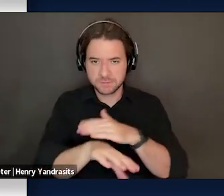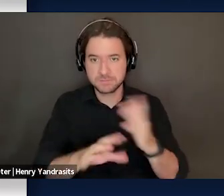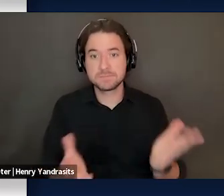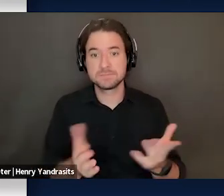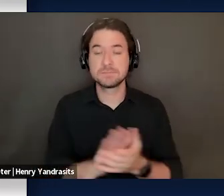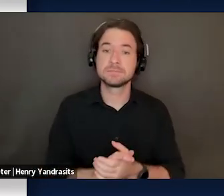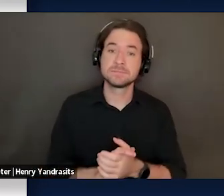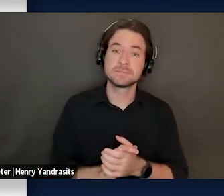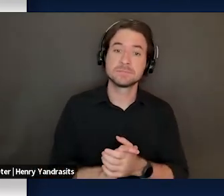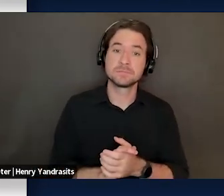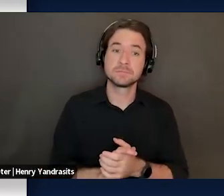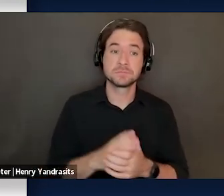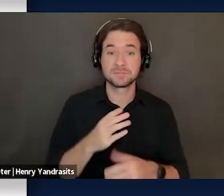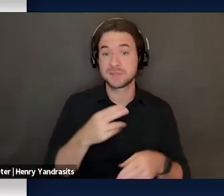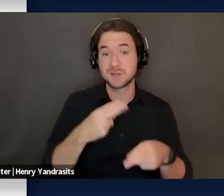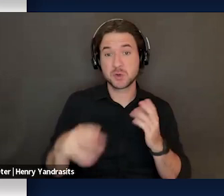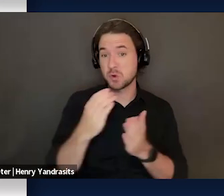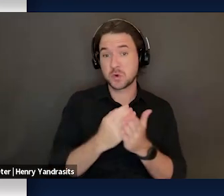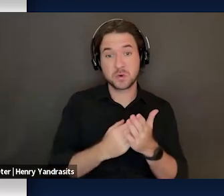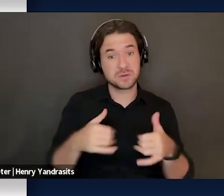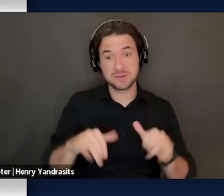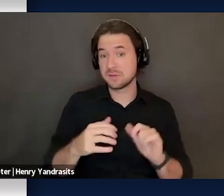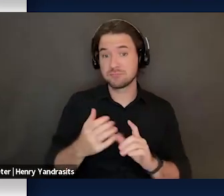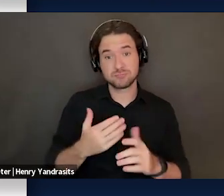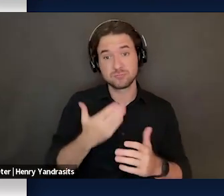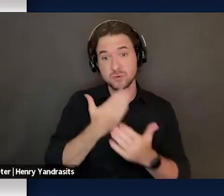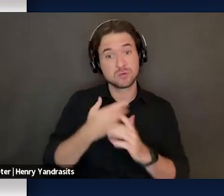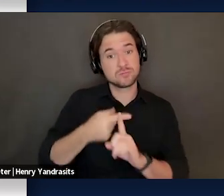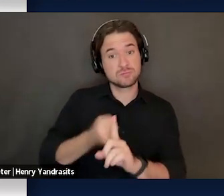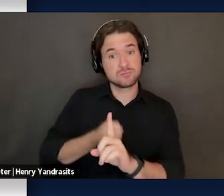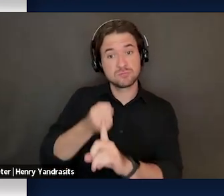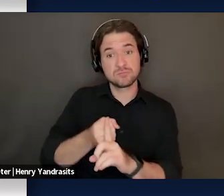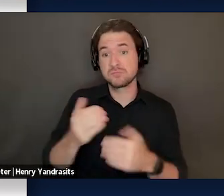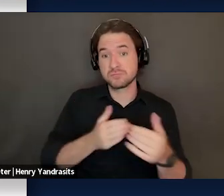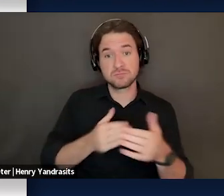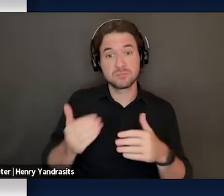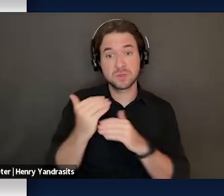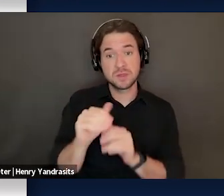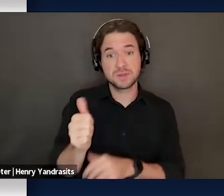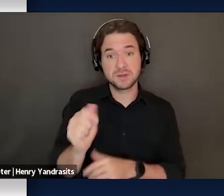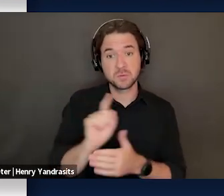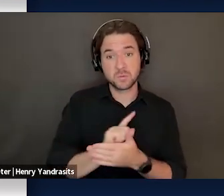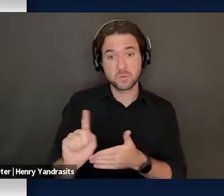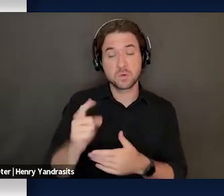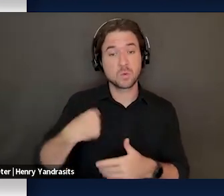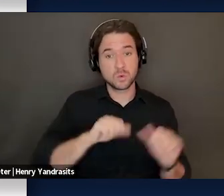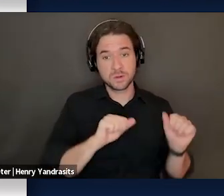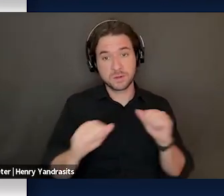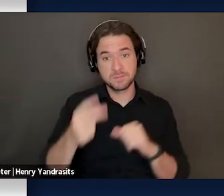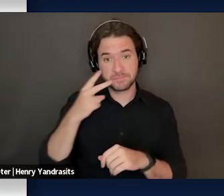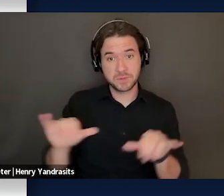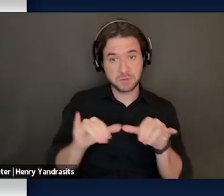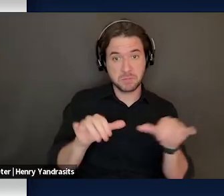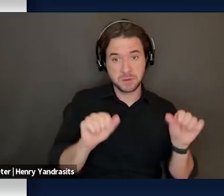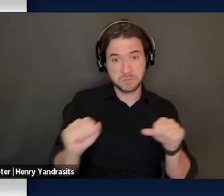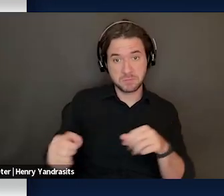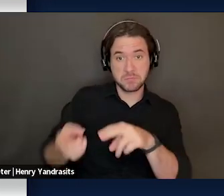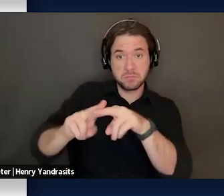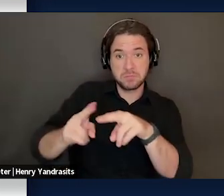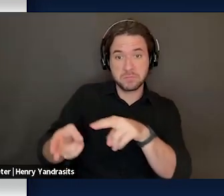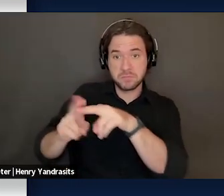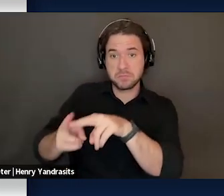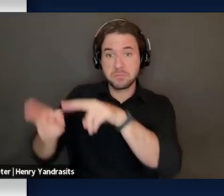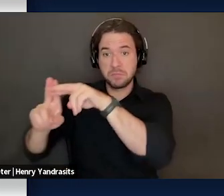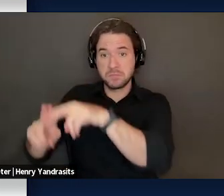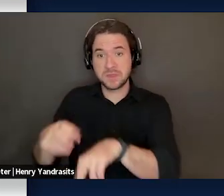And then the, uh, short course is still what's impactful, so even though it was limited in 10 weeks, uh, we were able to see measurable, uh, gains in several topics.